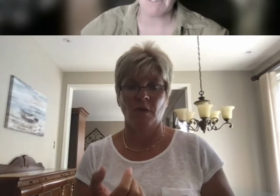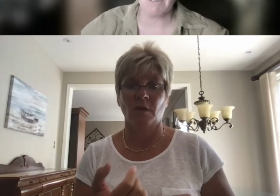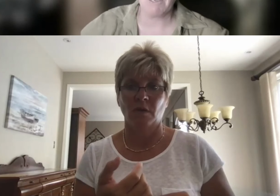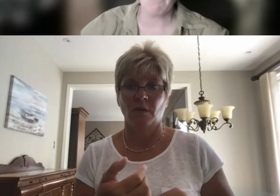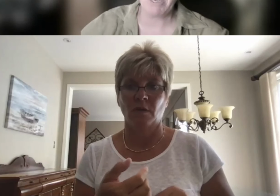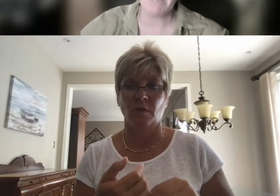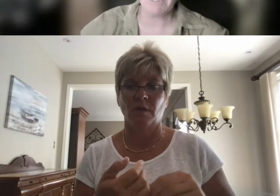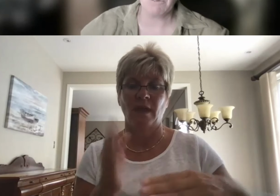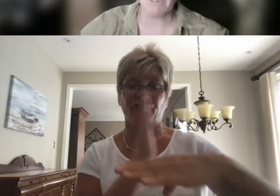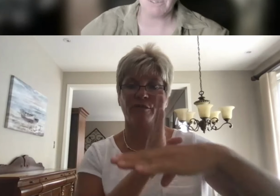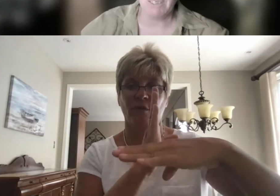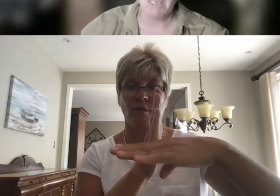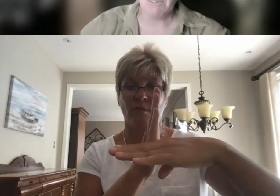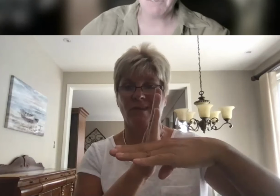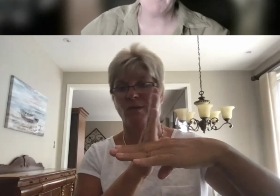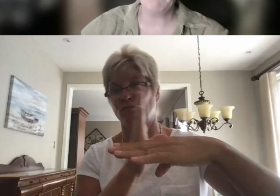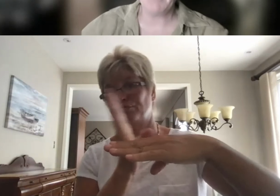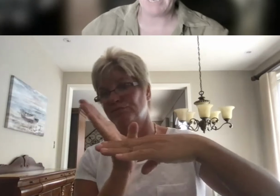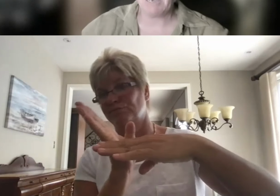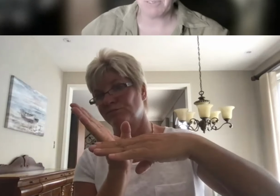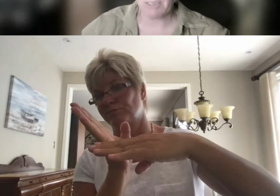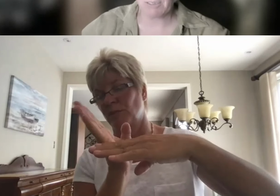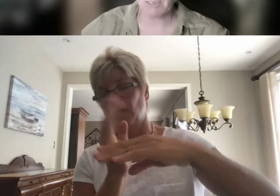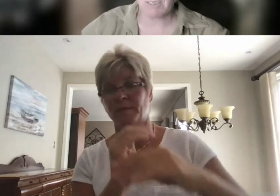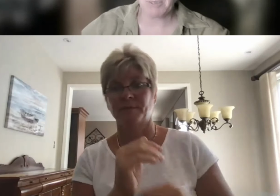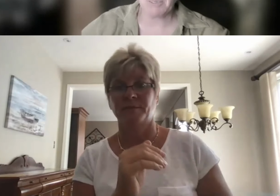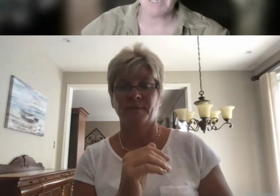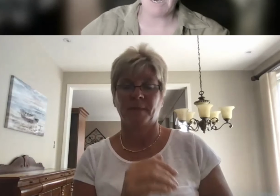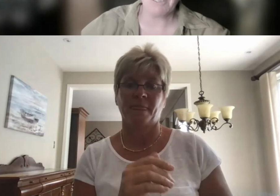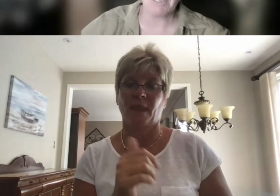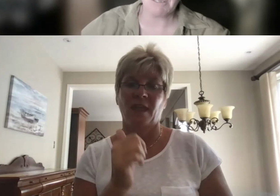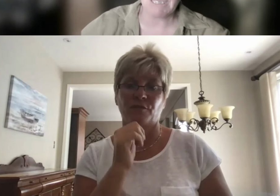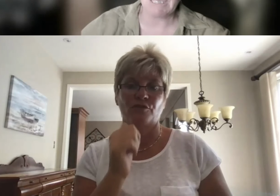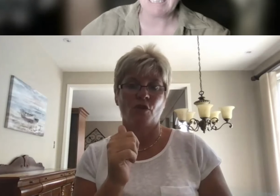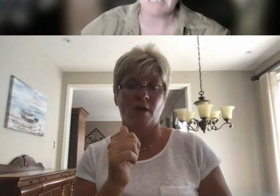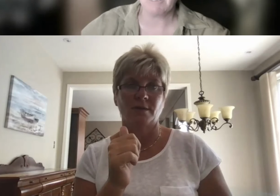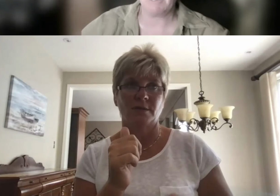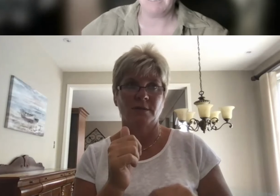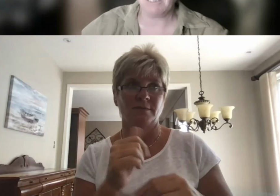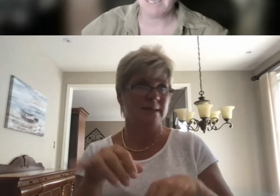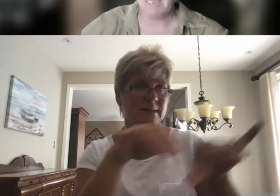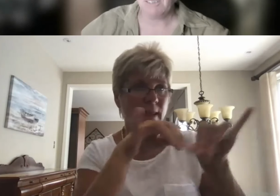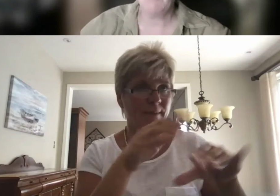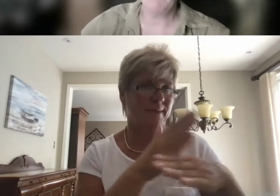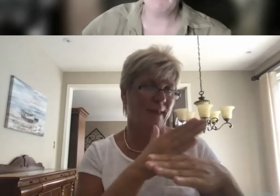or the way that you learn from the average or typical, the harder it is and to